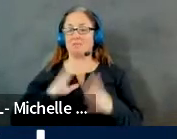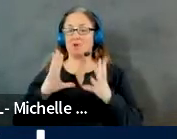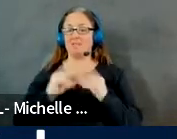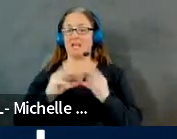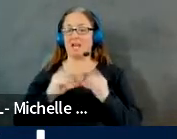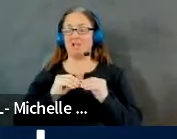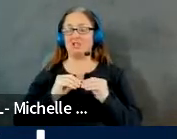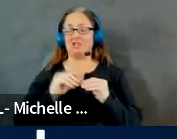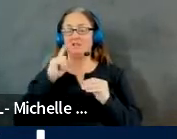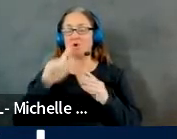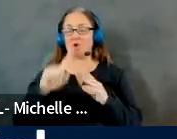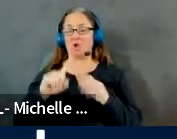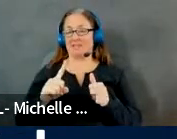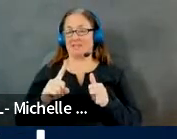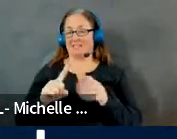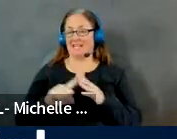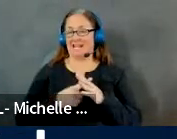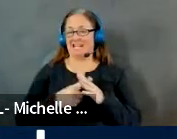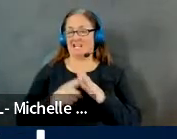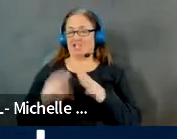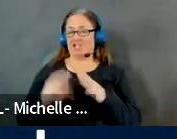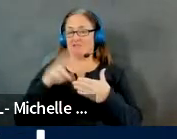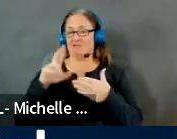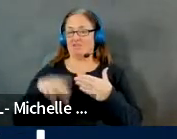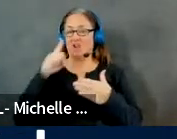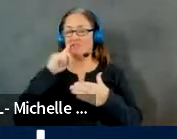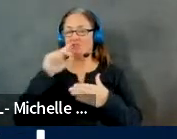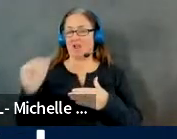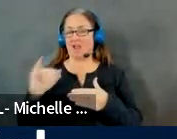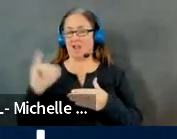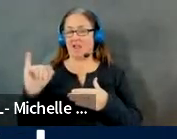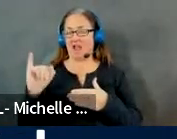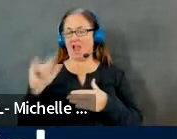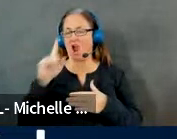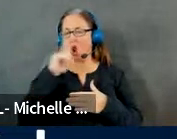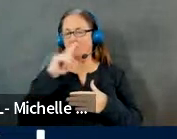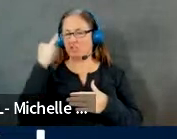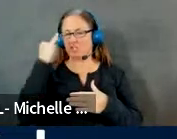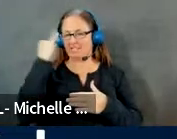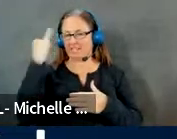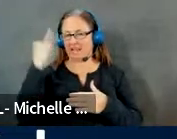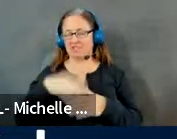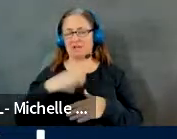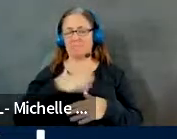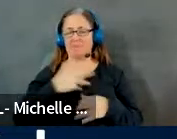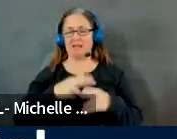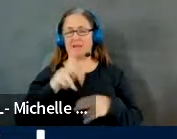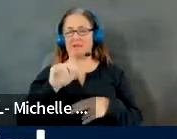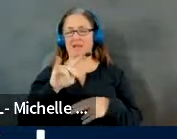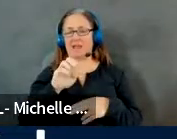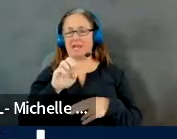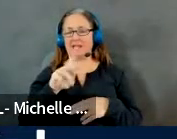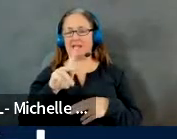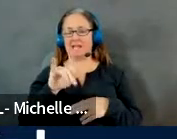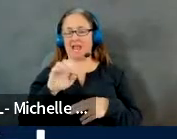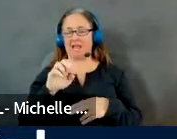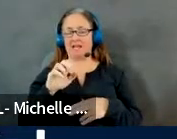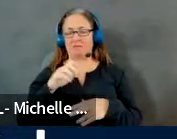Initial Findings on Artificial Intelligence. My name is Katy Kale. My pronouns are she/her and,